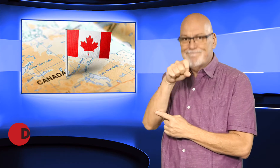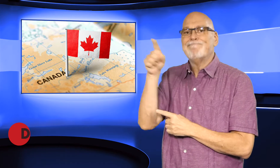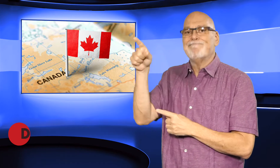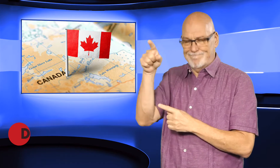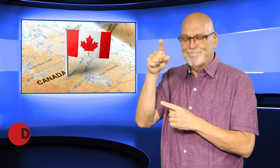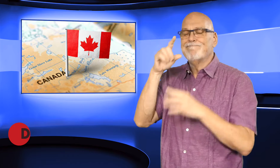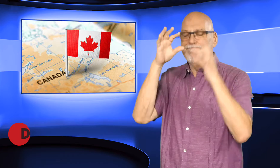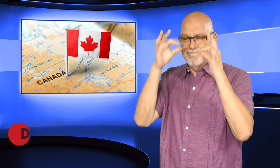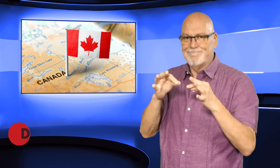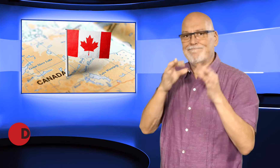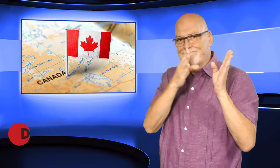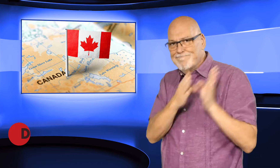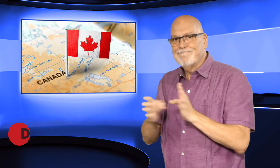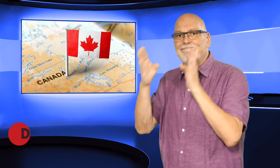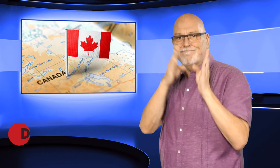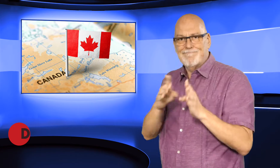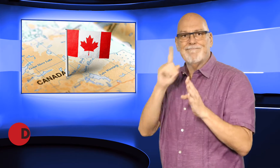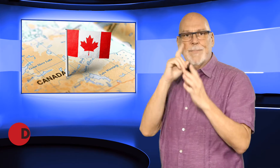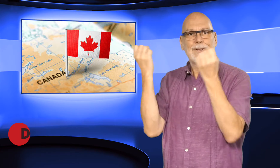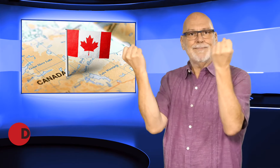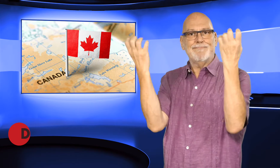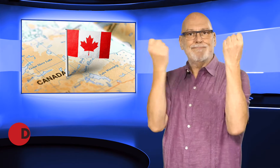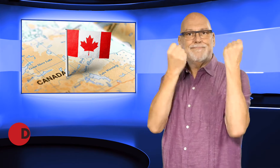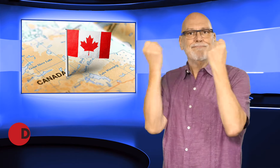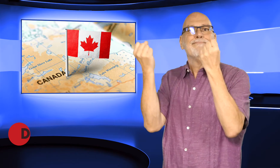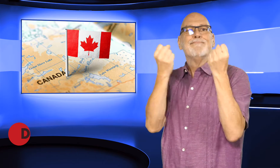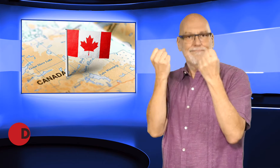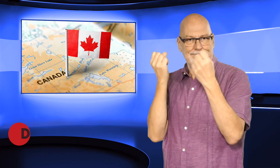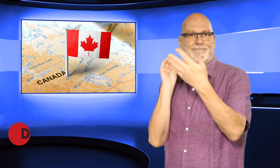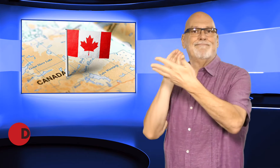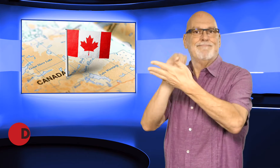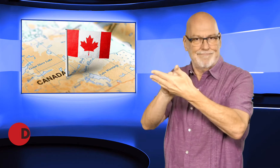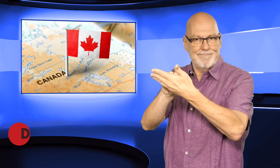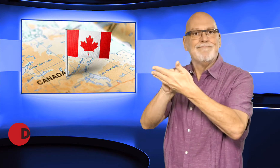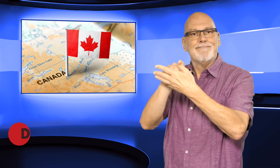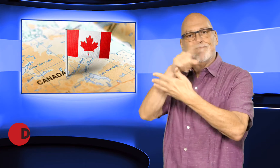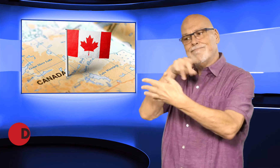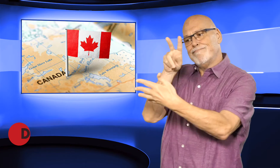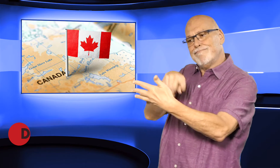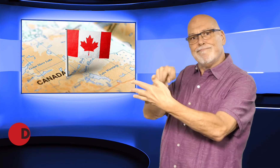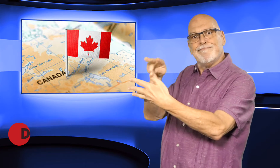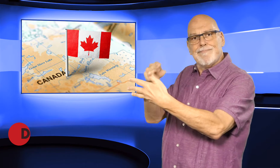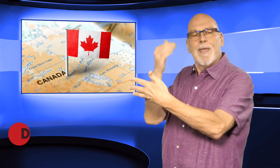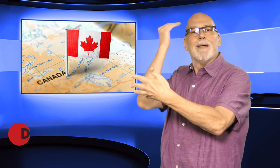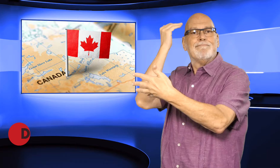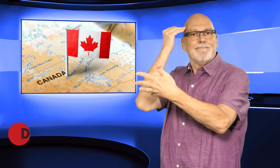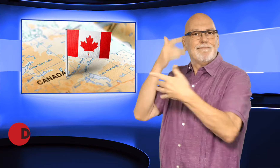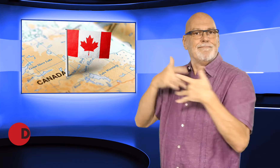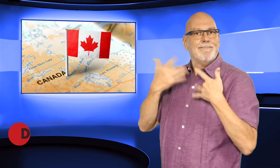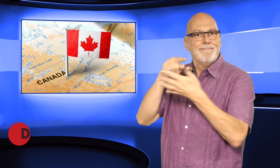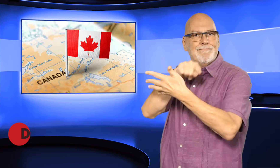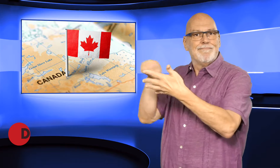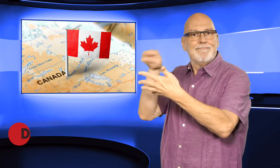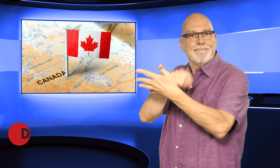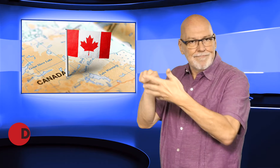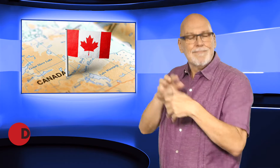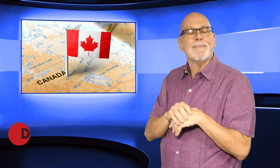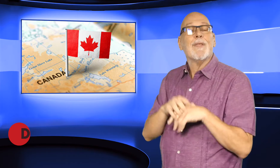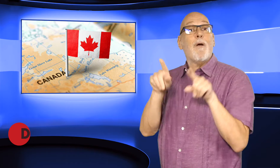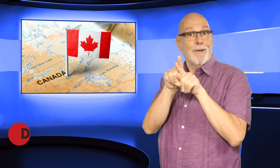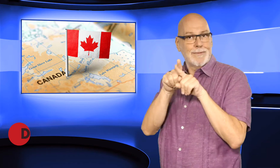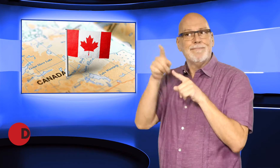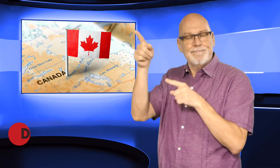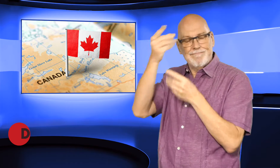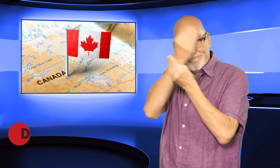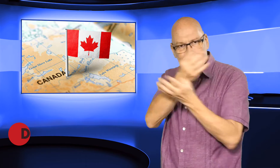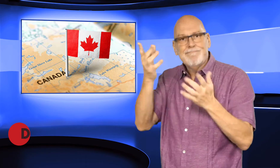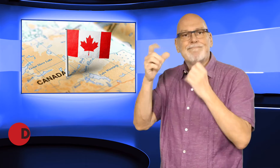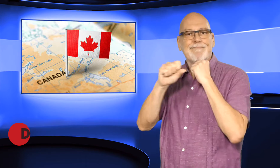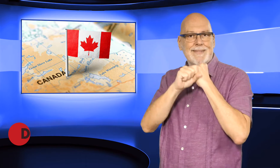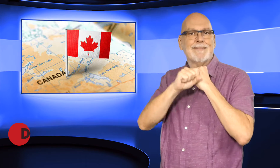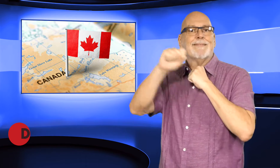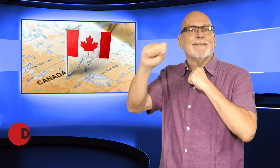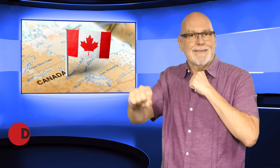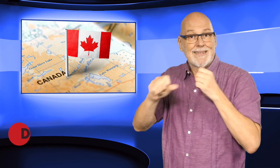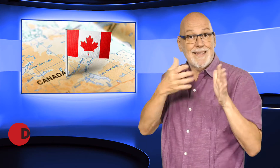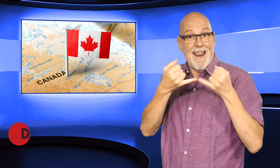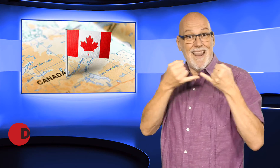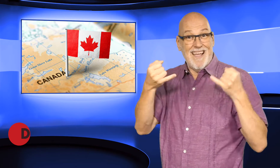they would arrange for an ASL version. They also extended